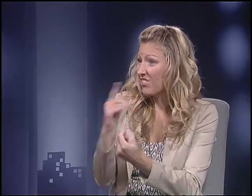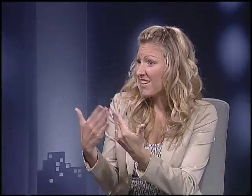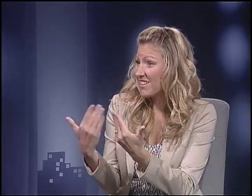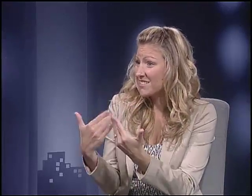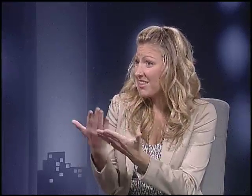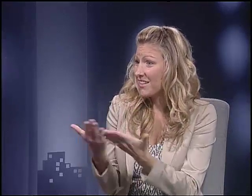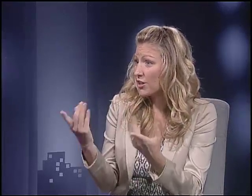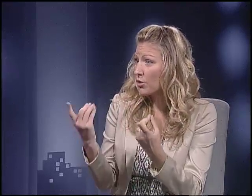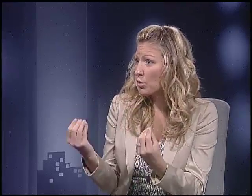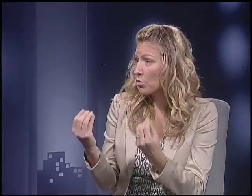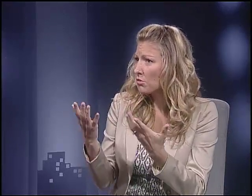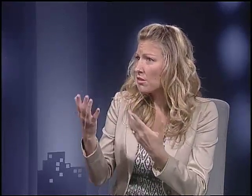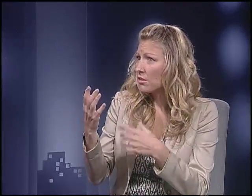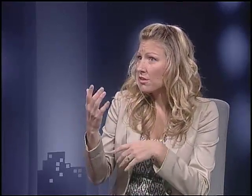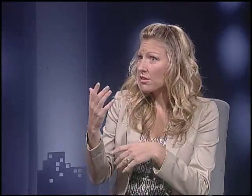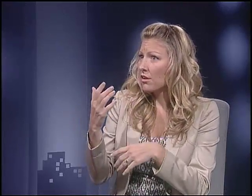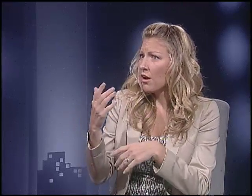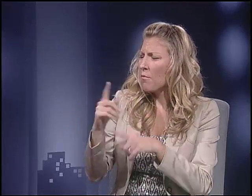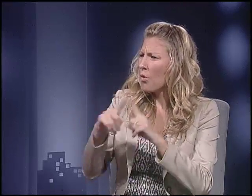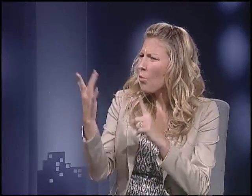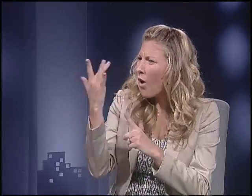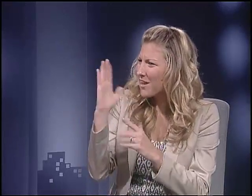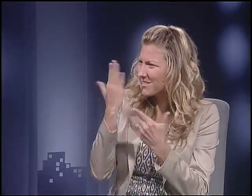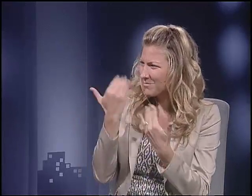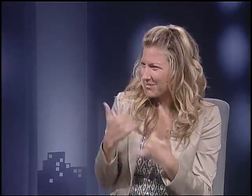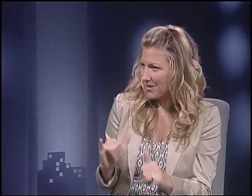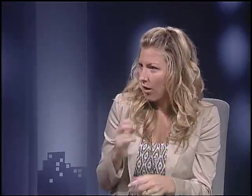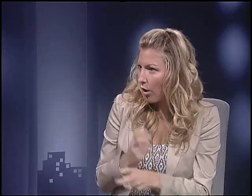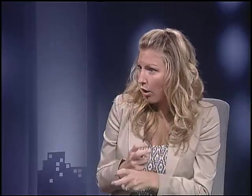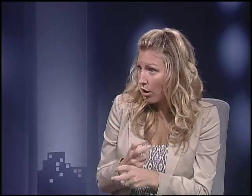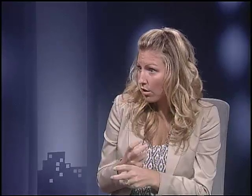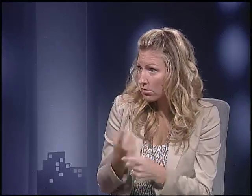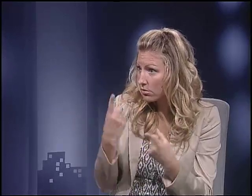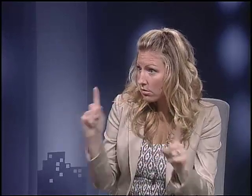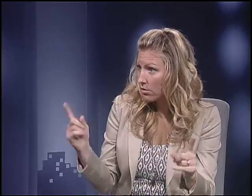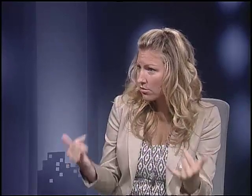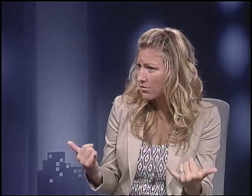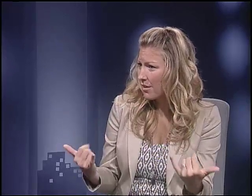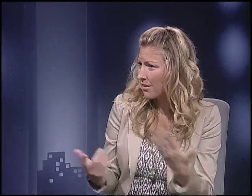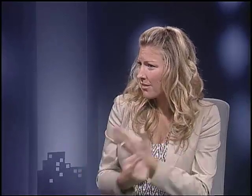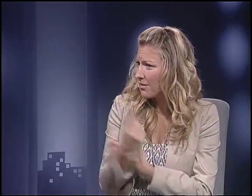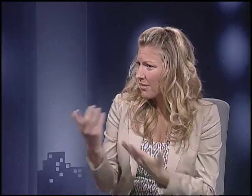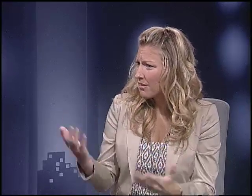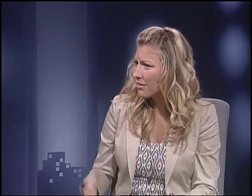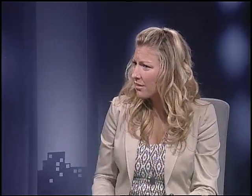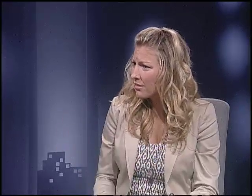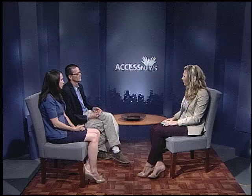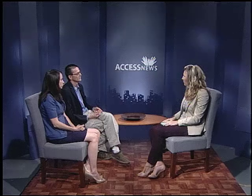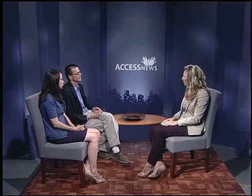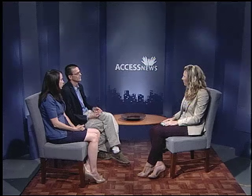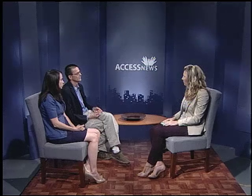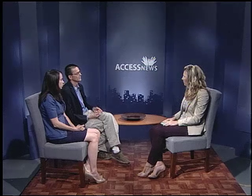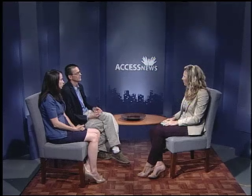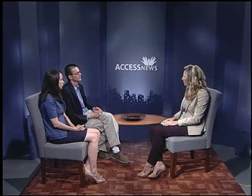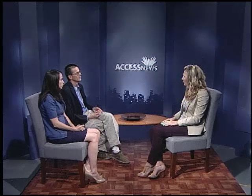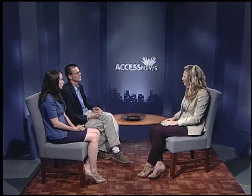So you make it sound like it's a really easy thing to do but why does it seem so hard to be effective doing that today?